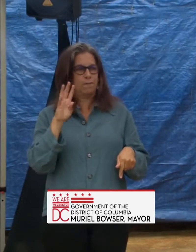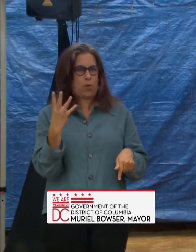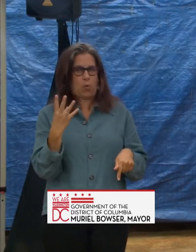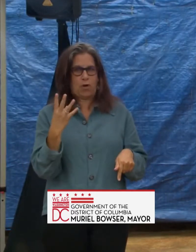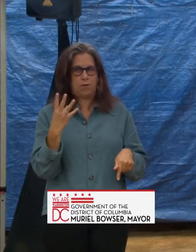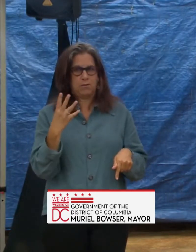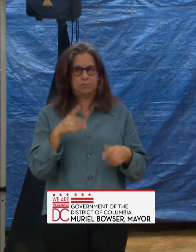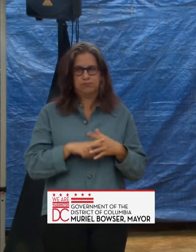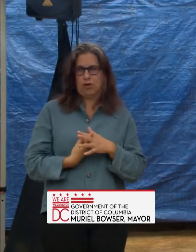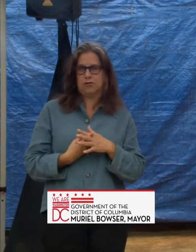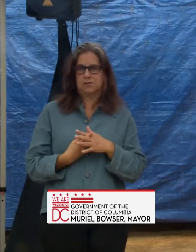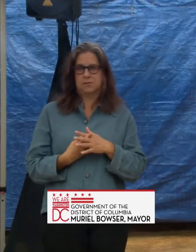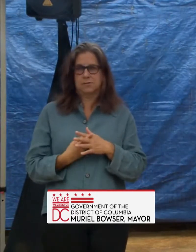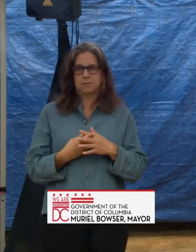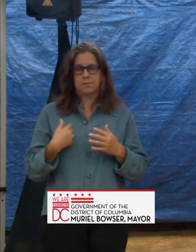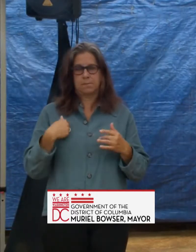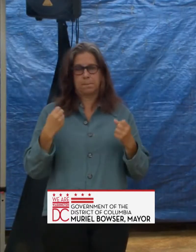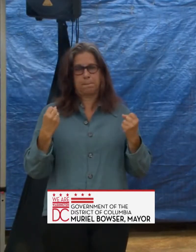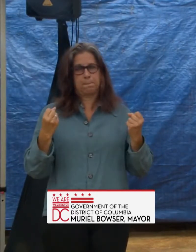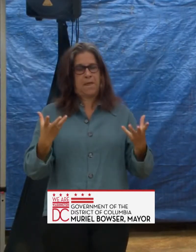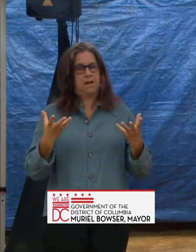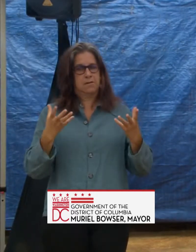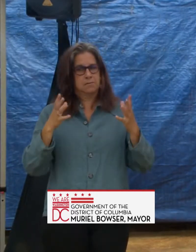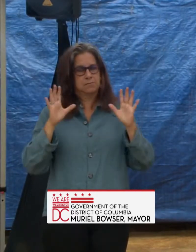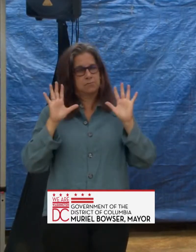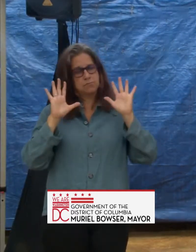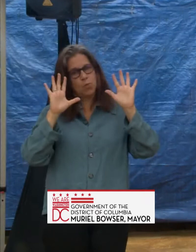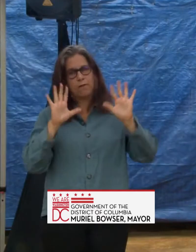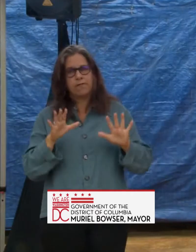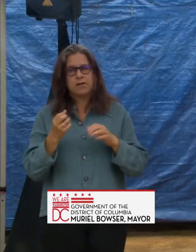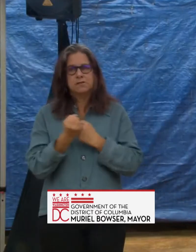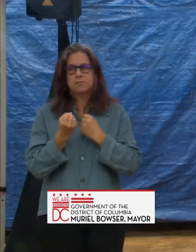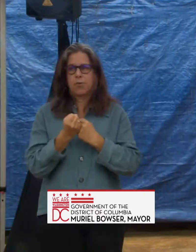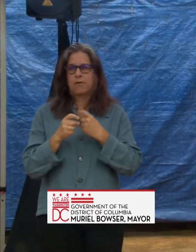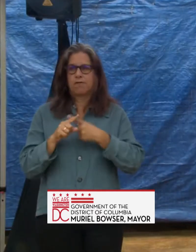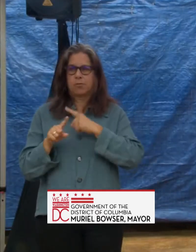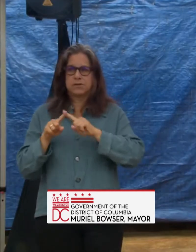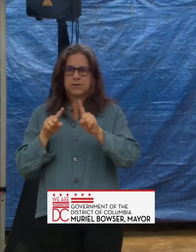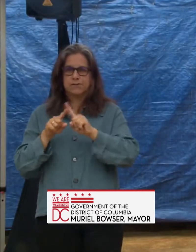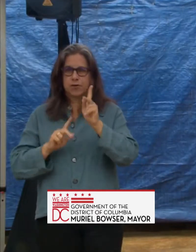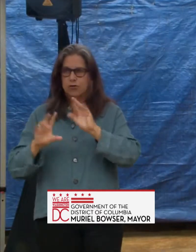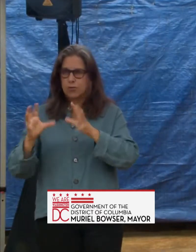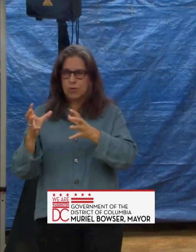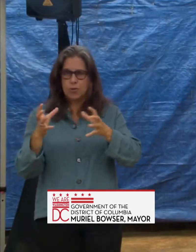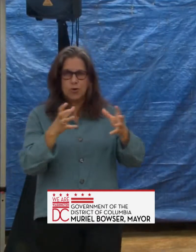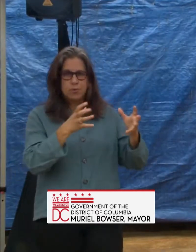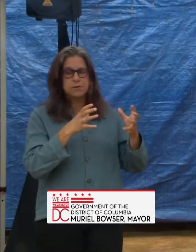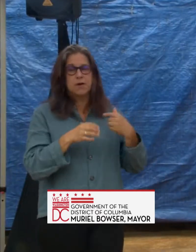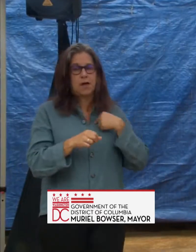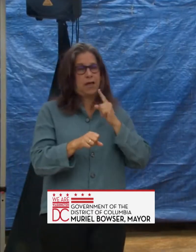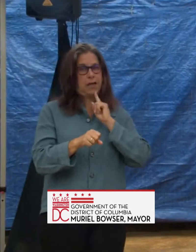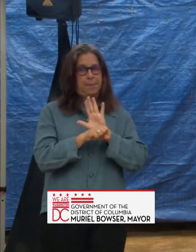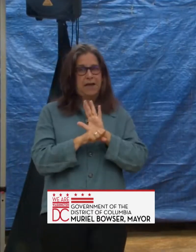OUR NEIGHBORS AND THAT WE ARE COMMITTED TO ENSURING THAT THIS PROJECT IS AN ASSET TO THE COMMUNITY.